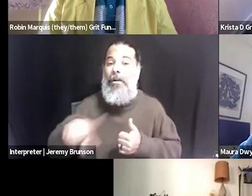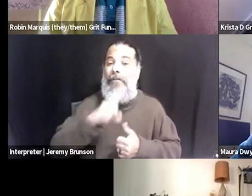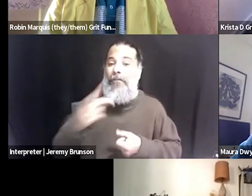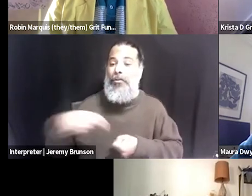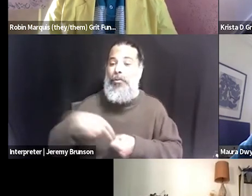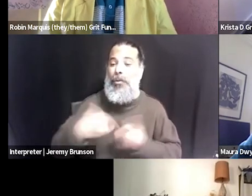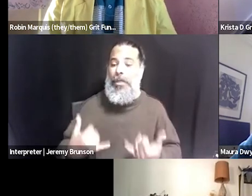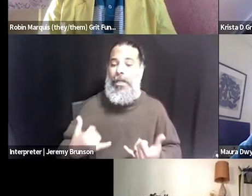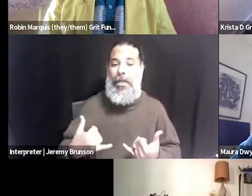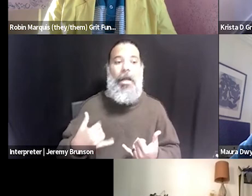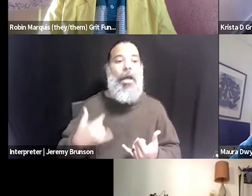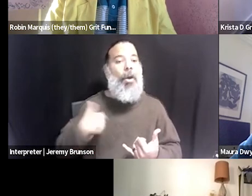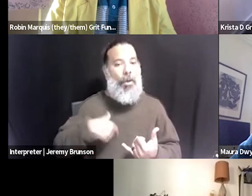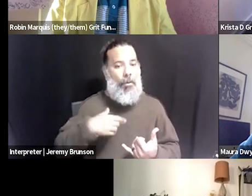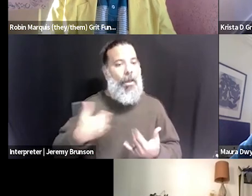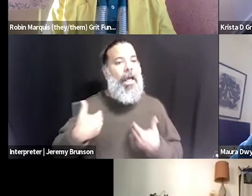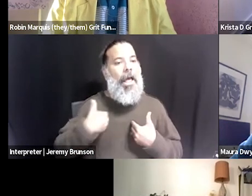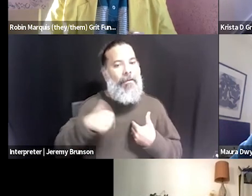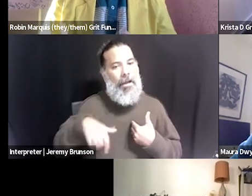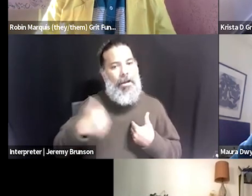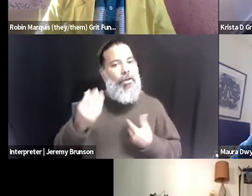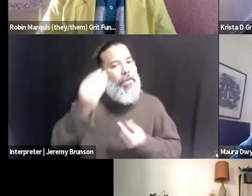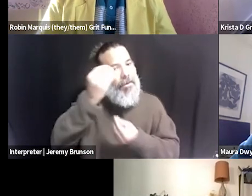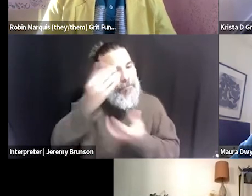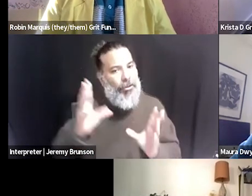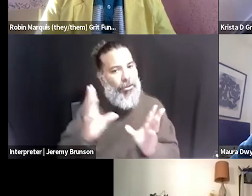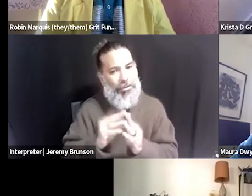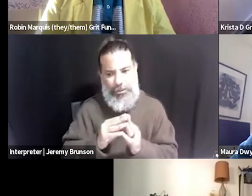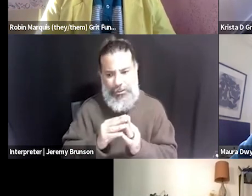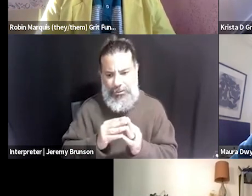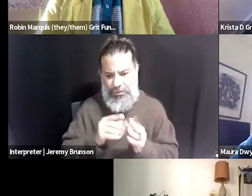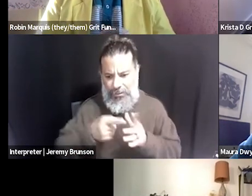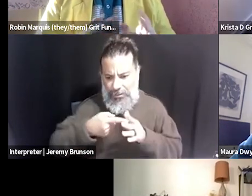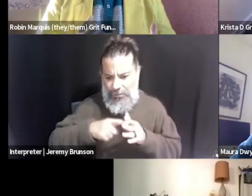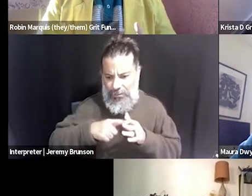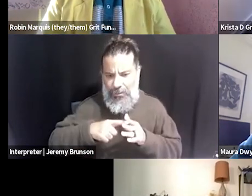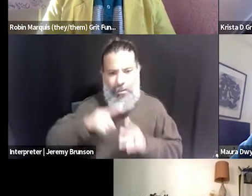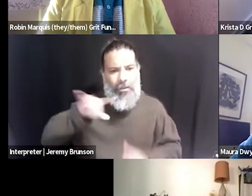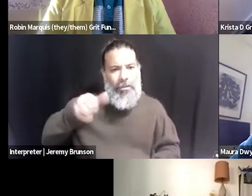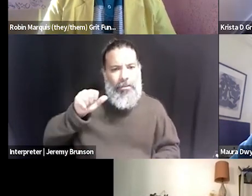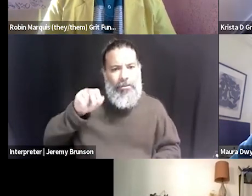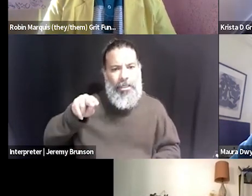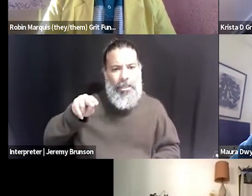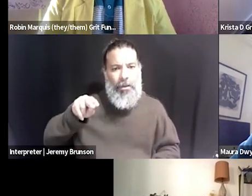We are going to have another session at the beginning of January, the date is to be determined,